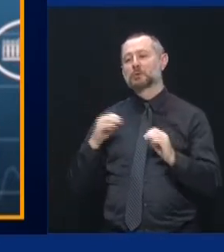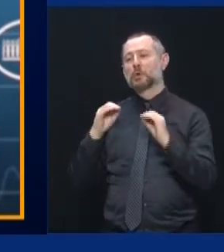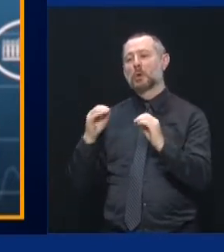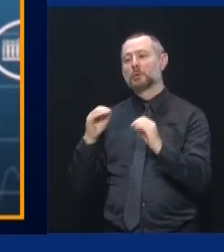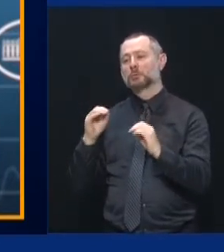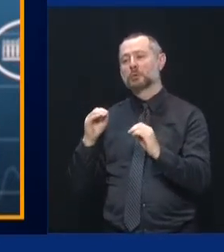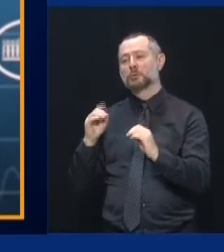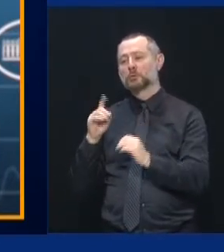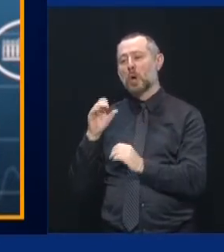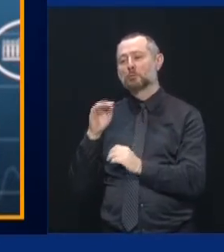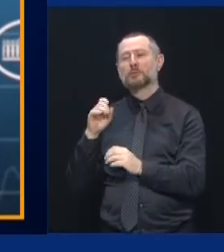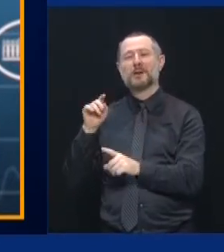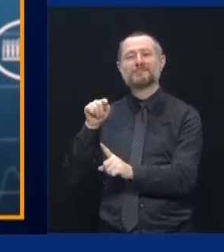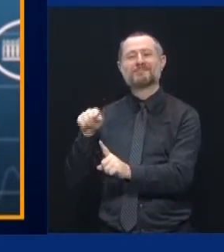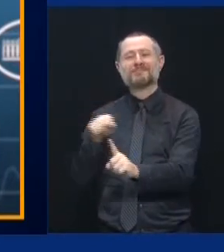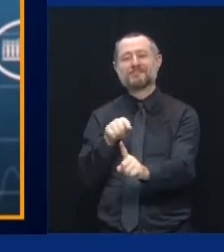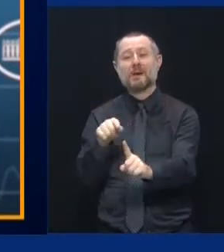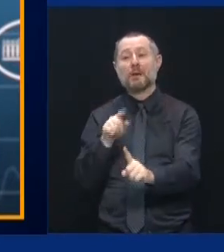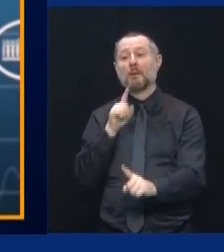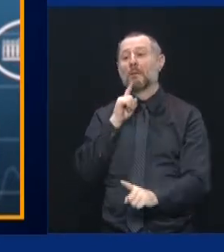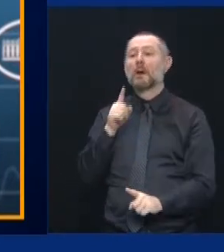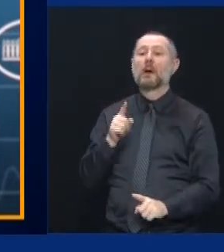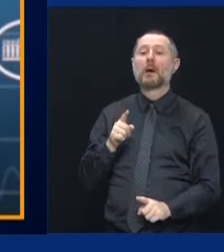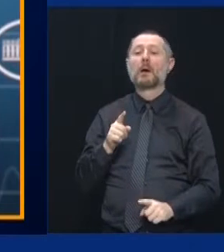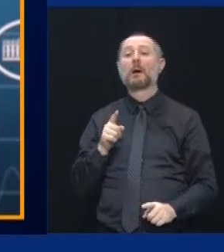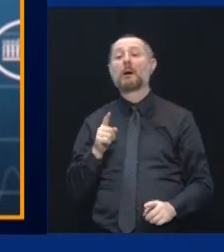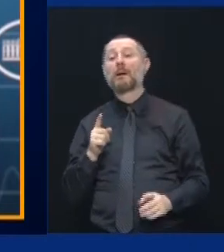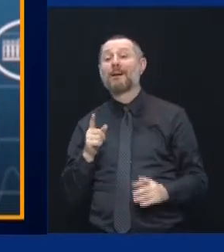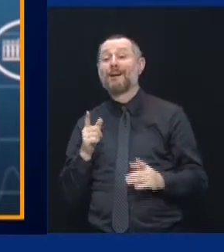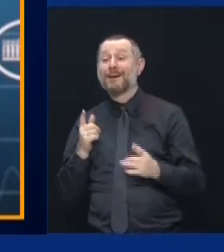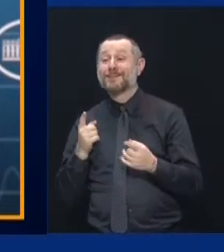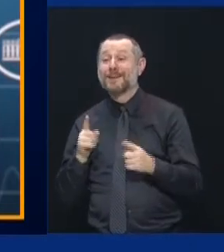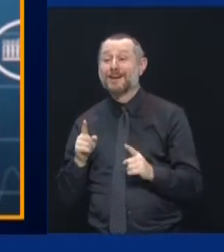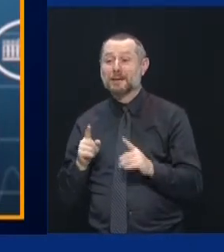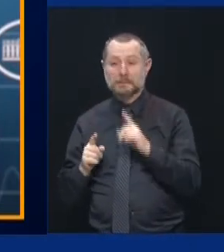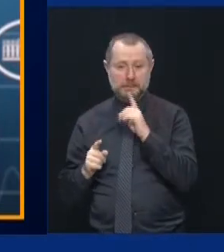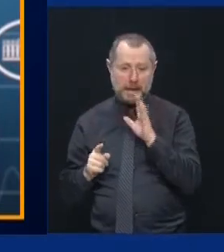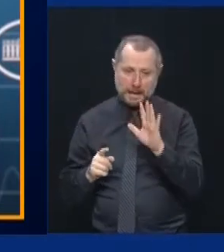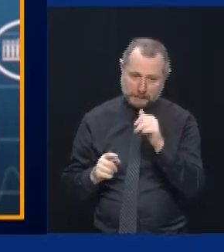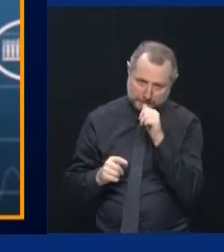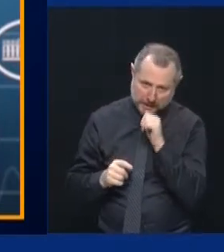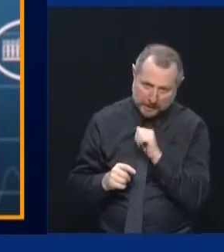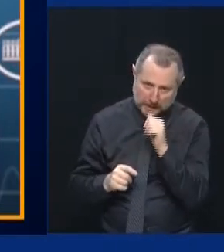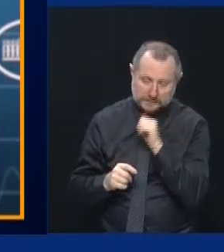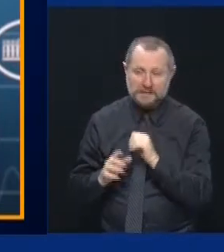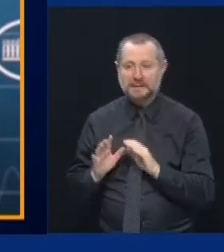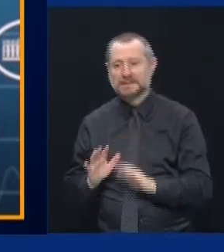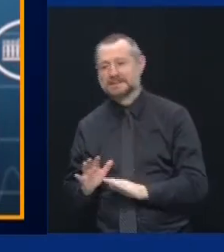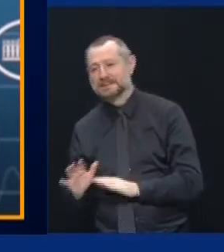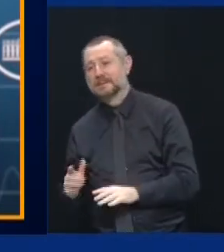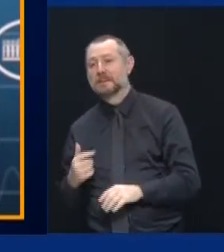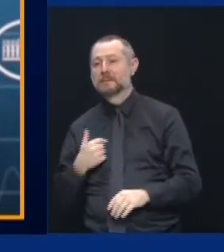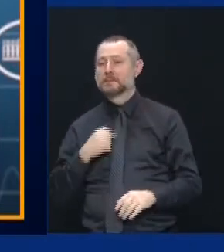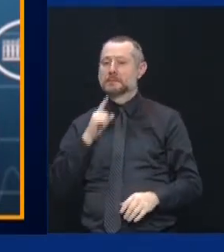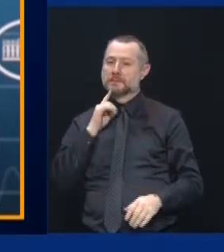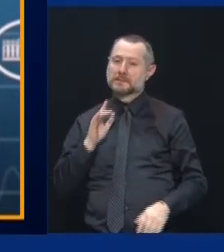MOVE. I HAVE A DOCTOR IN HERE WE CALL THE DOCTRINE OF CONSTRUCTIVE IMPATIENCE.